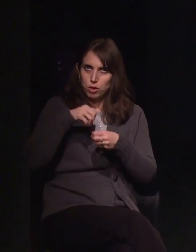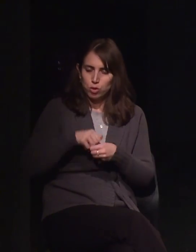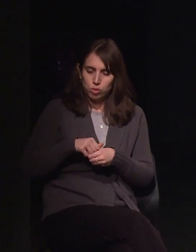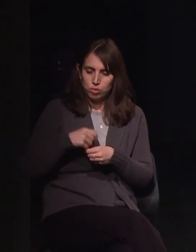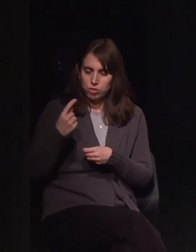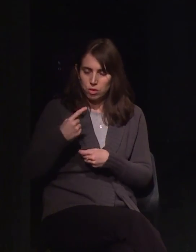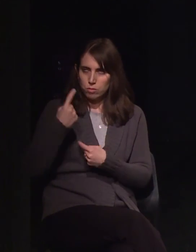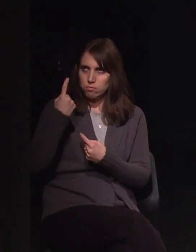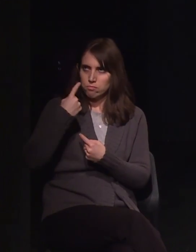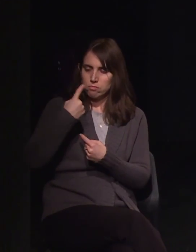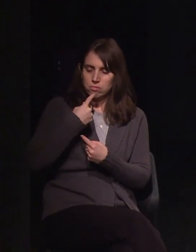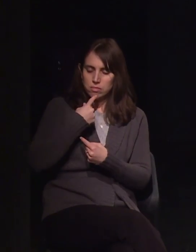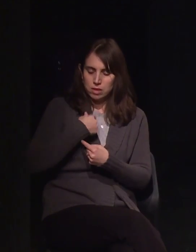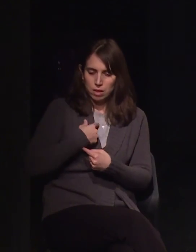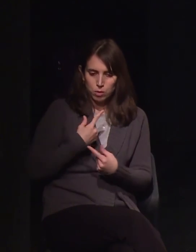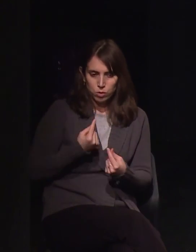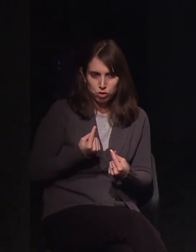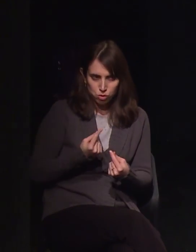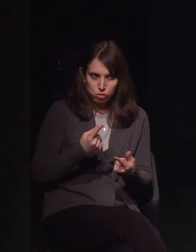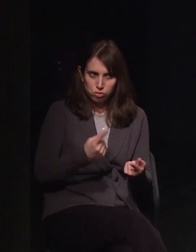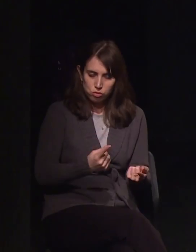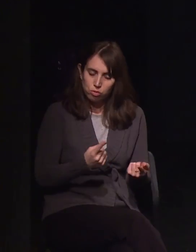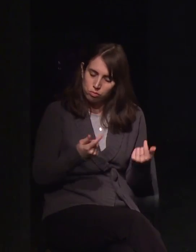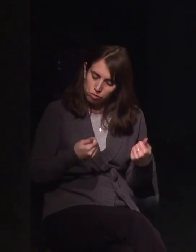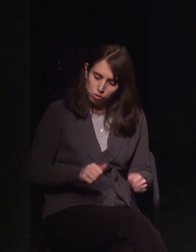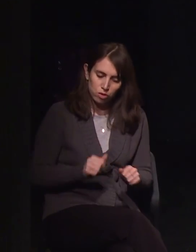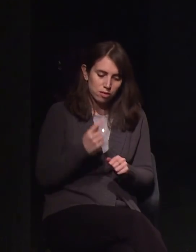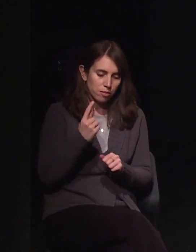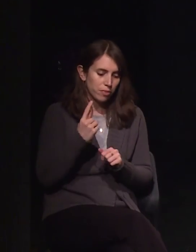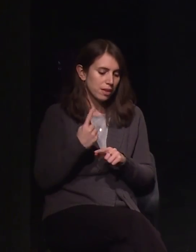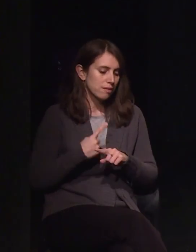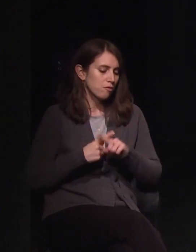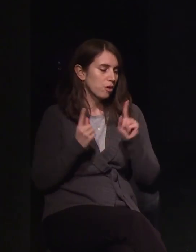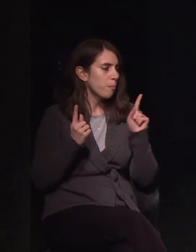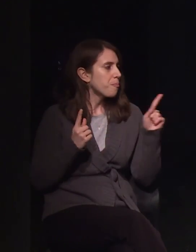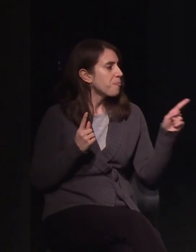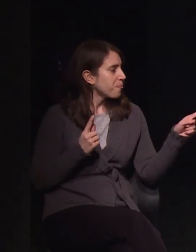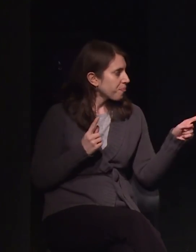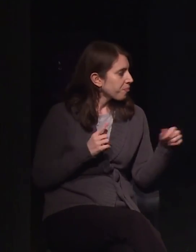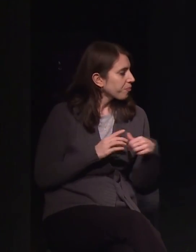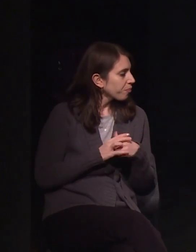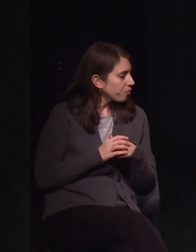If you take a page out of that, try something different, try something different. Afa: I feel pretty passionately about this one.